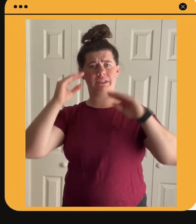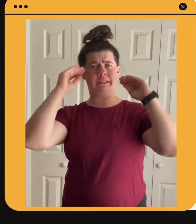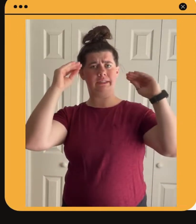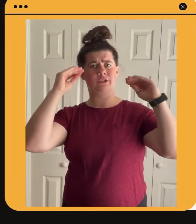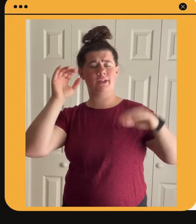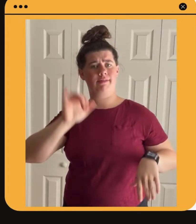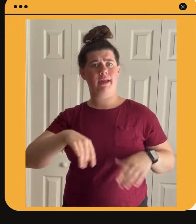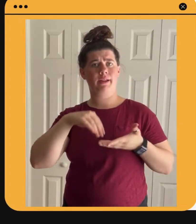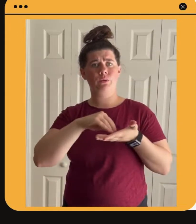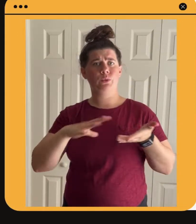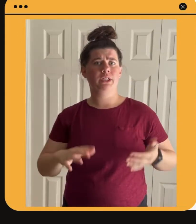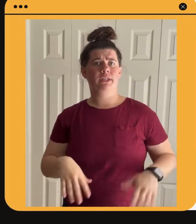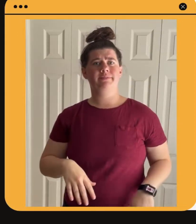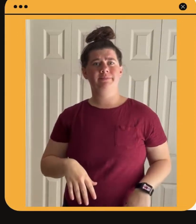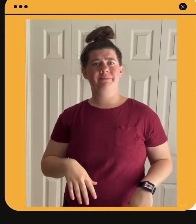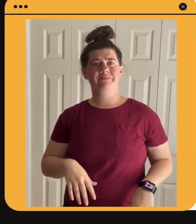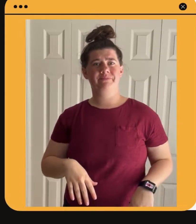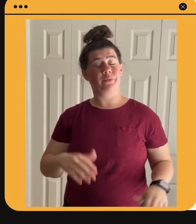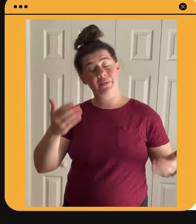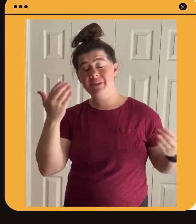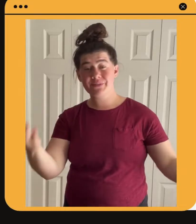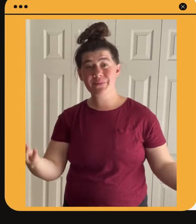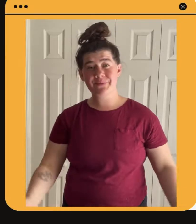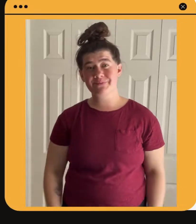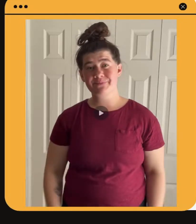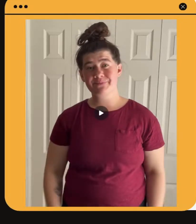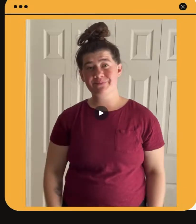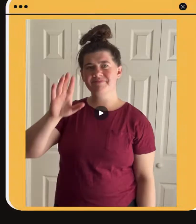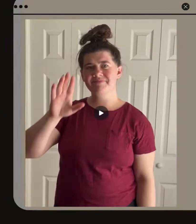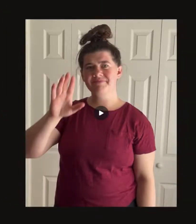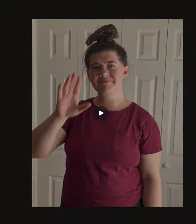teaching that student. So, let's get in